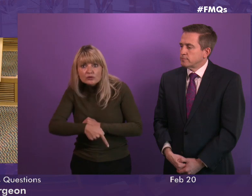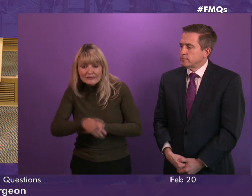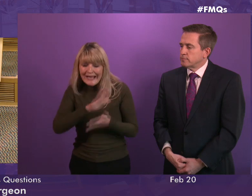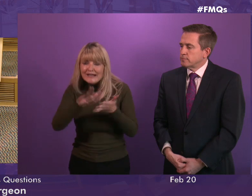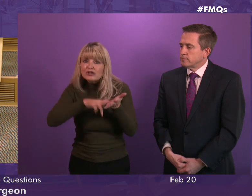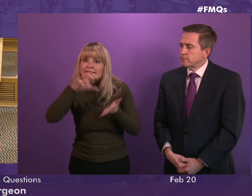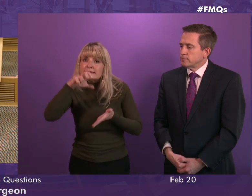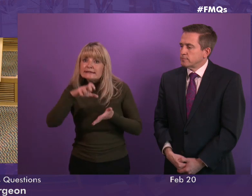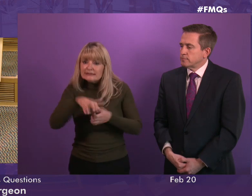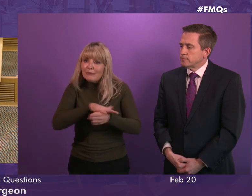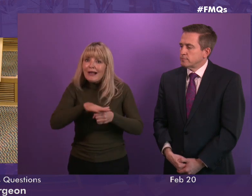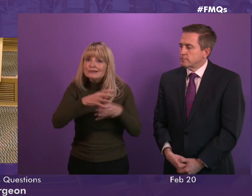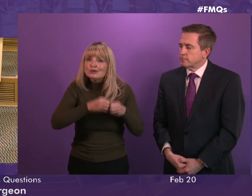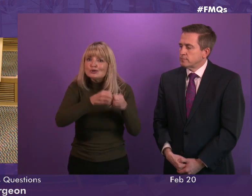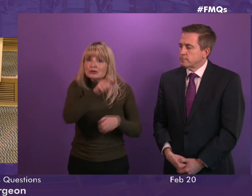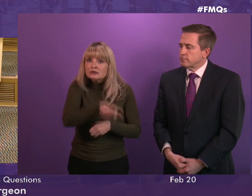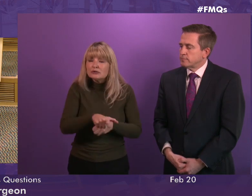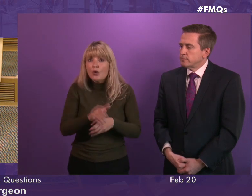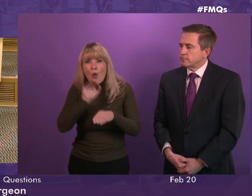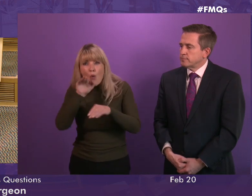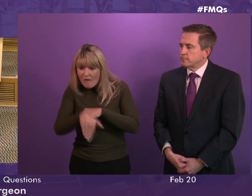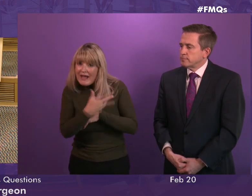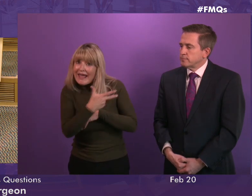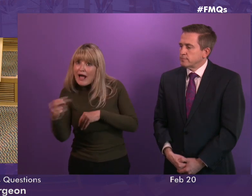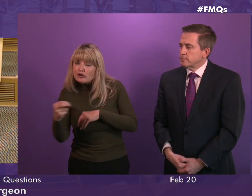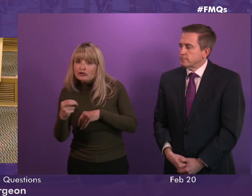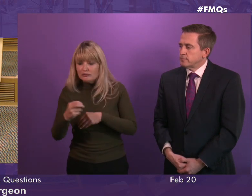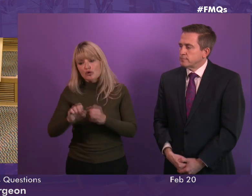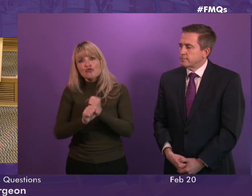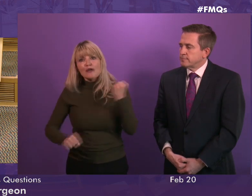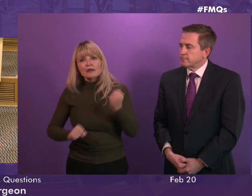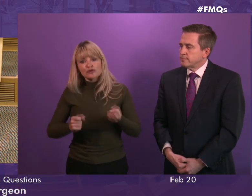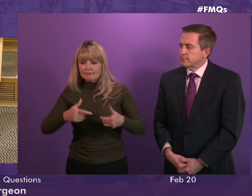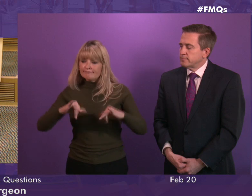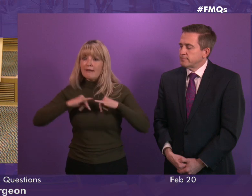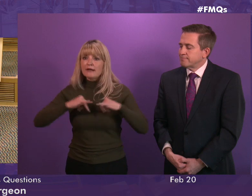places and more than 800 graduate-level manager places. We have increased the number of qualified